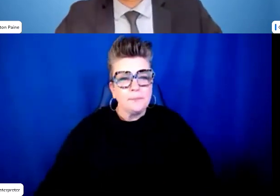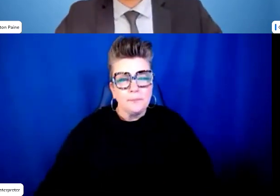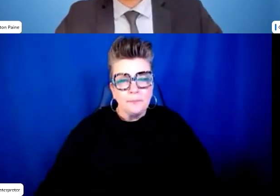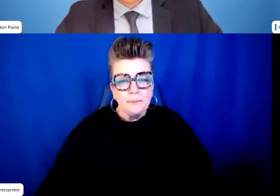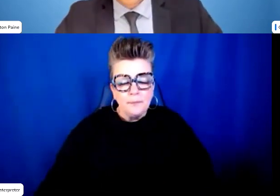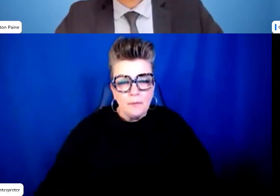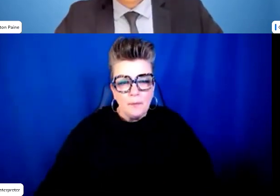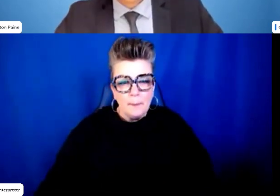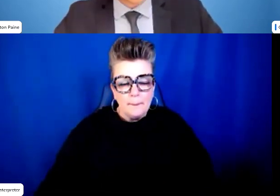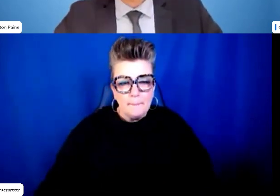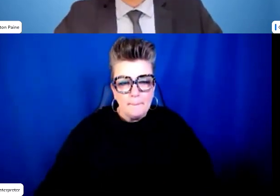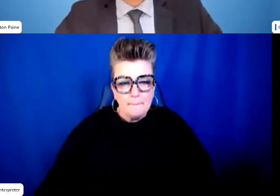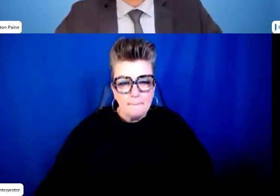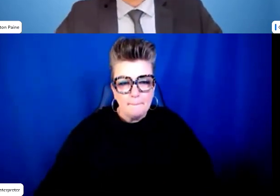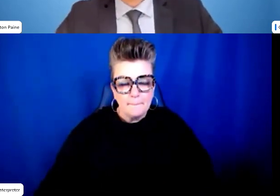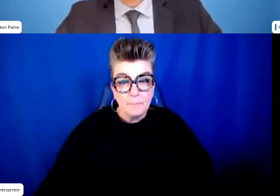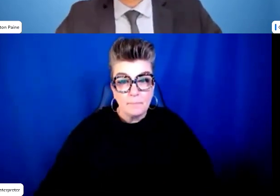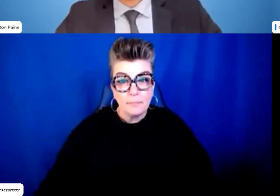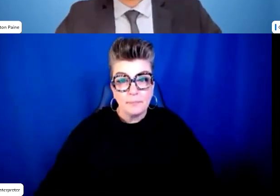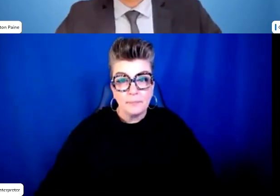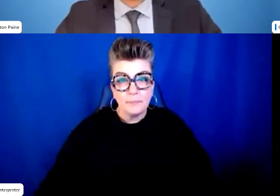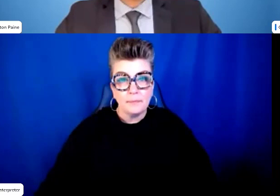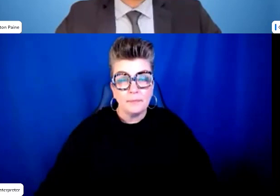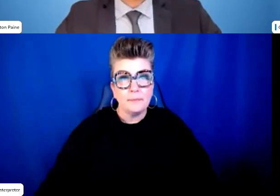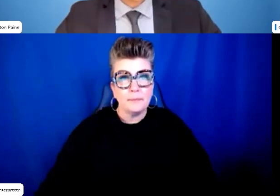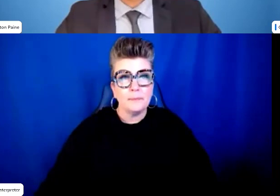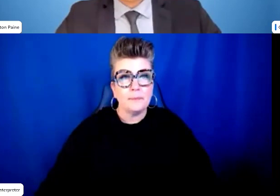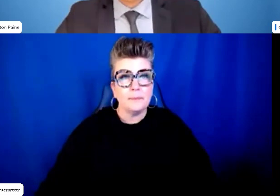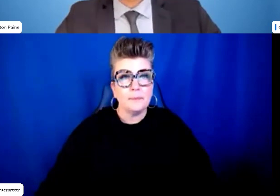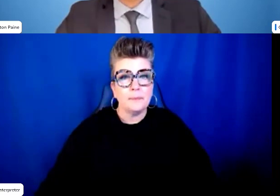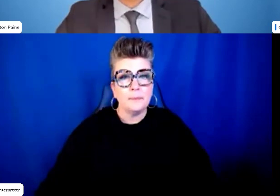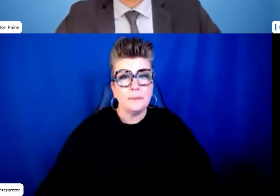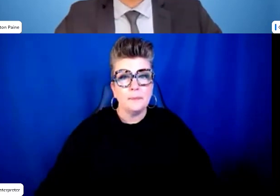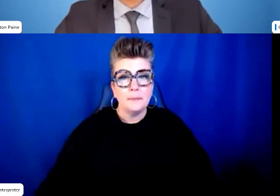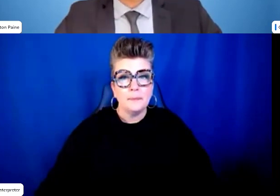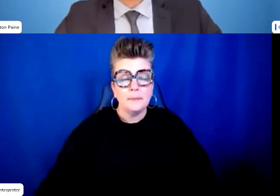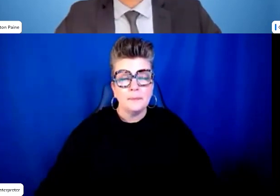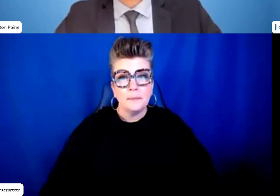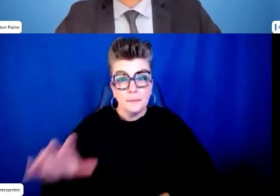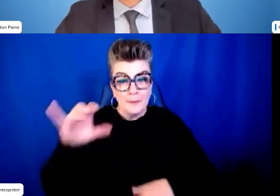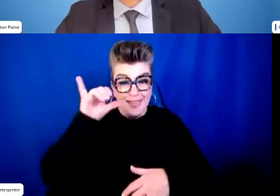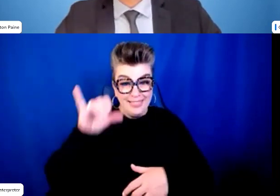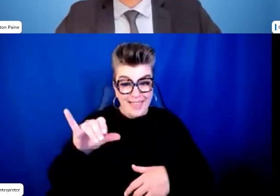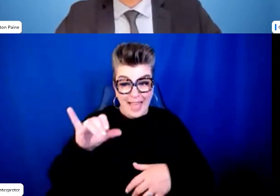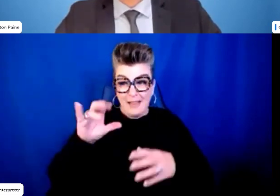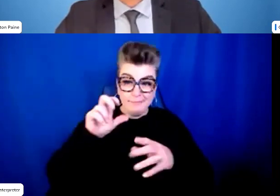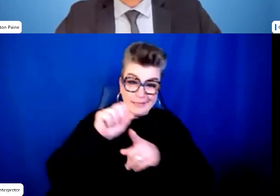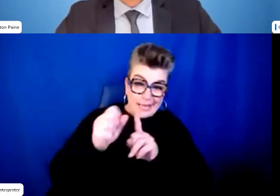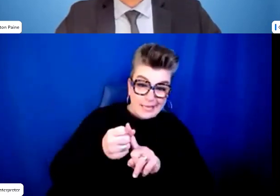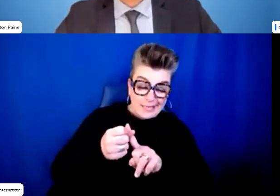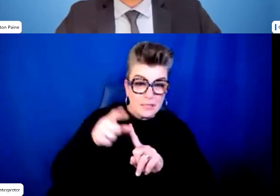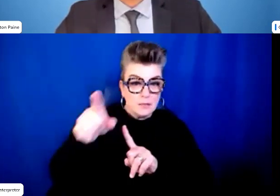the policy has a number of different pieces that I think, you know, relate to this. So, first off, you know,